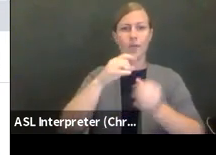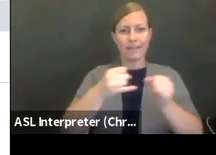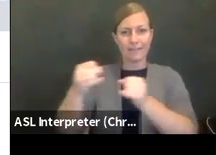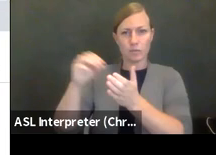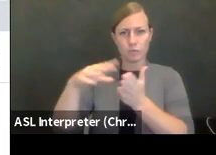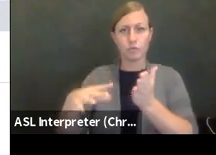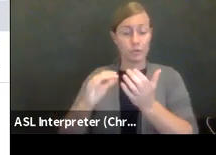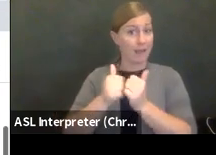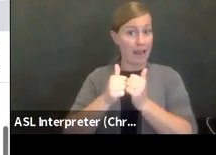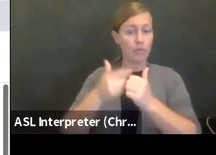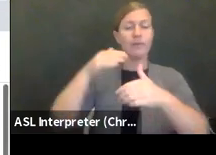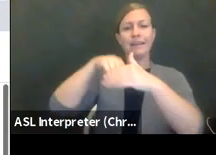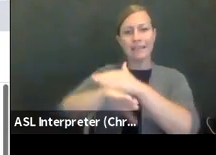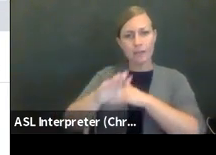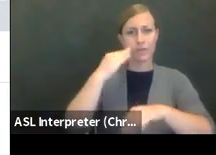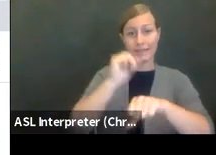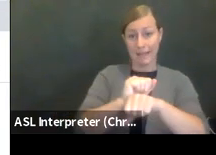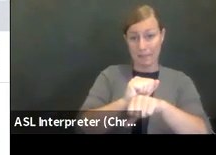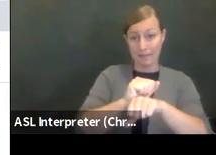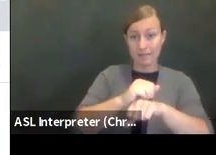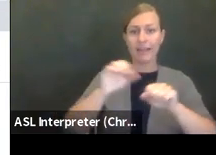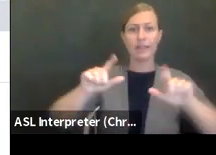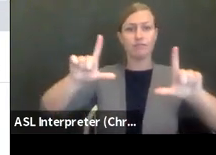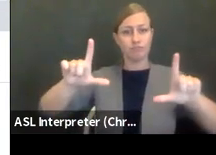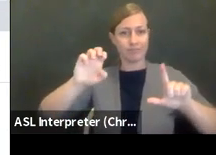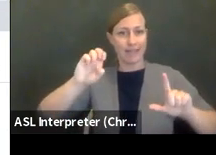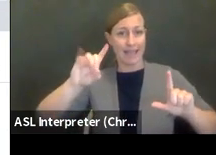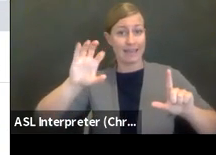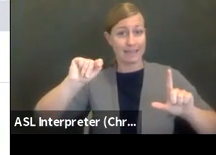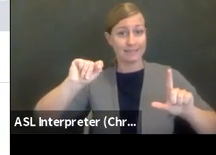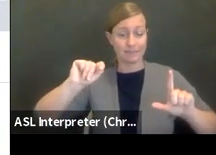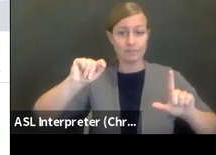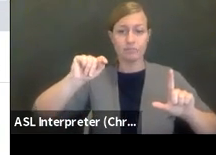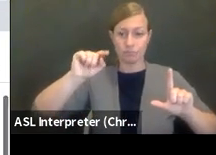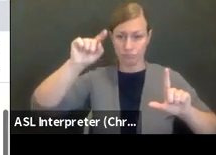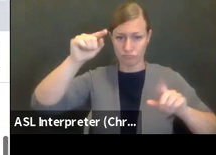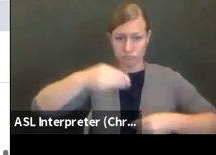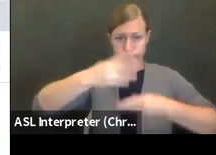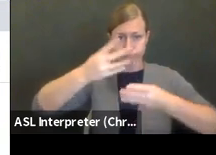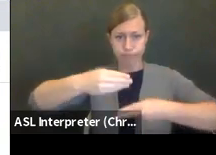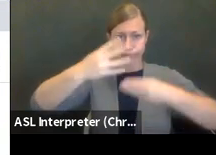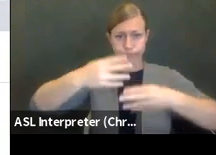ESD 112-- Kristina Wambold: I would have to within the editing button of the assignment. When I scroll down below.